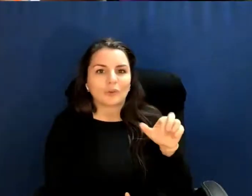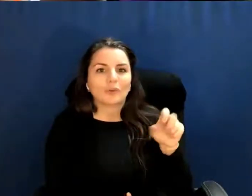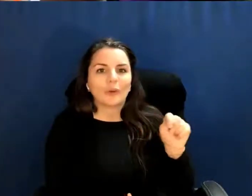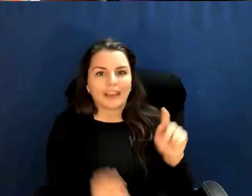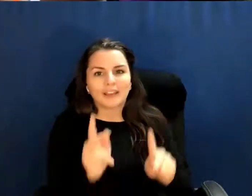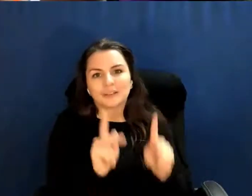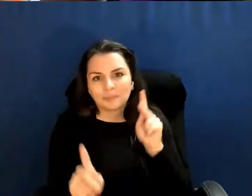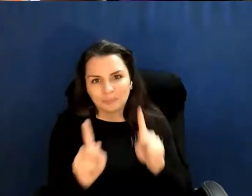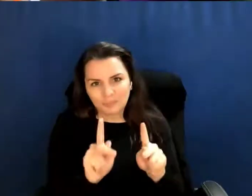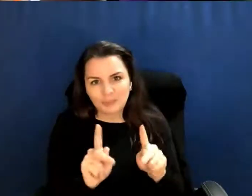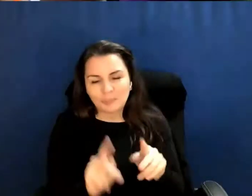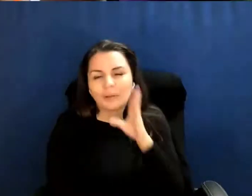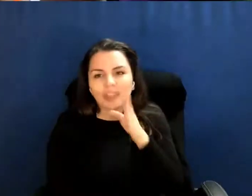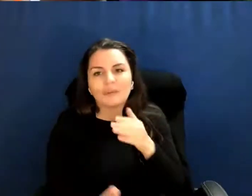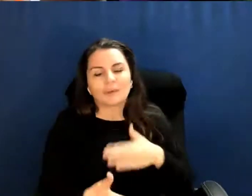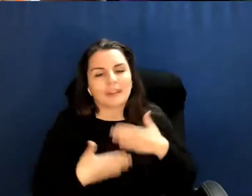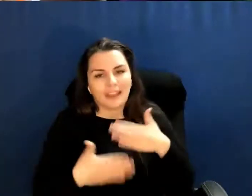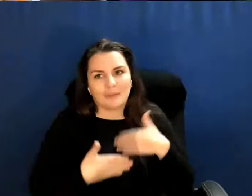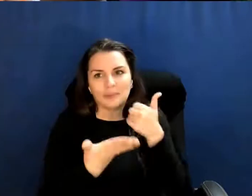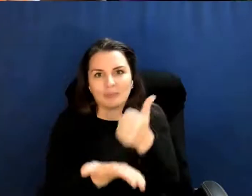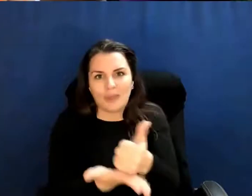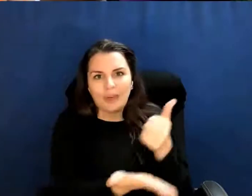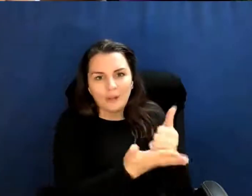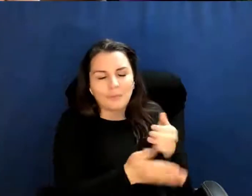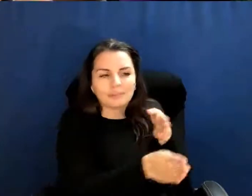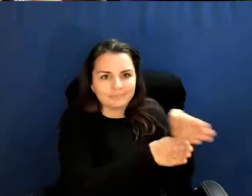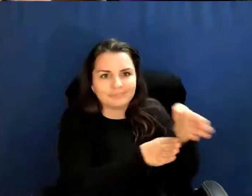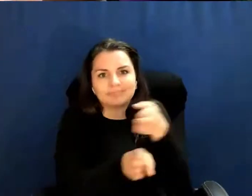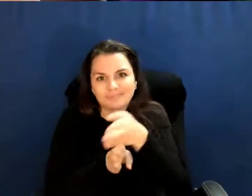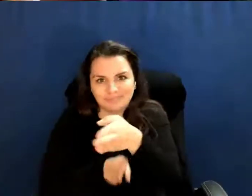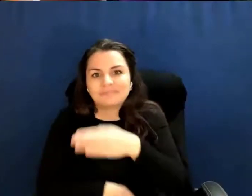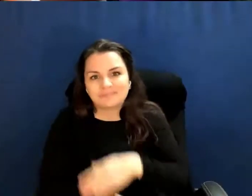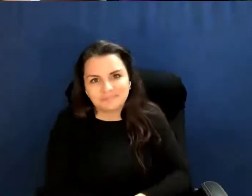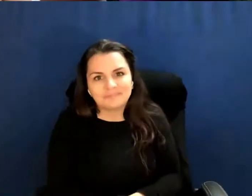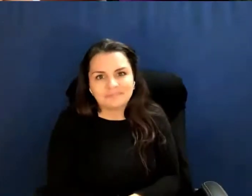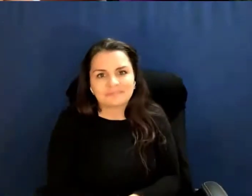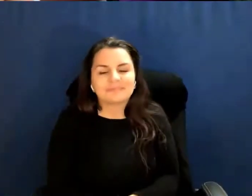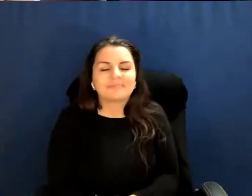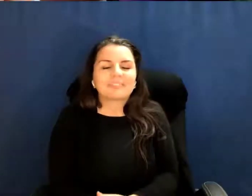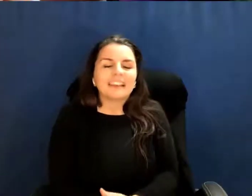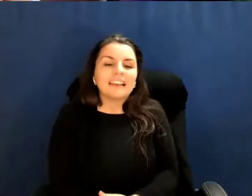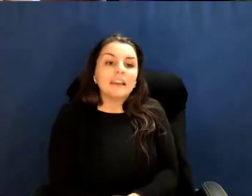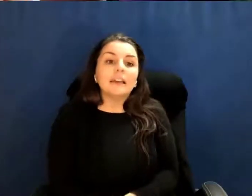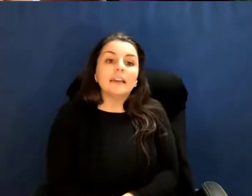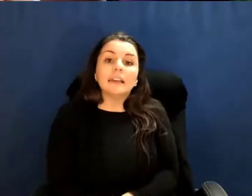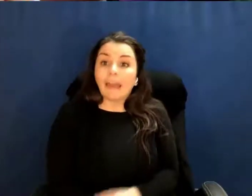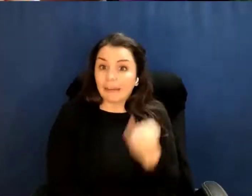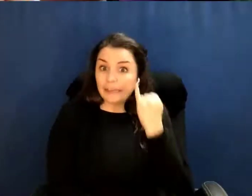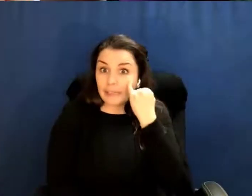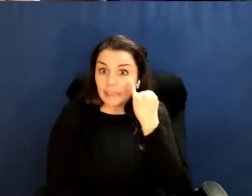and they're glad to talk about that information with you. Lisa Chadwick: Yeah. And if you are talking to a program officer